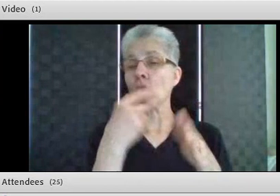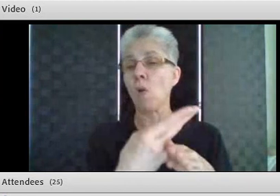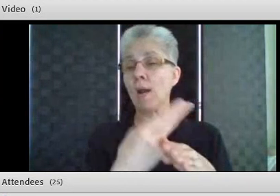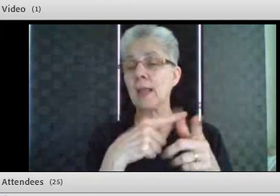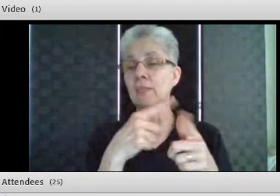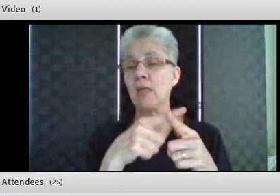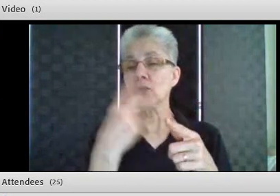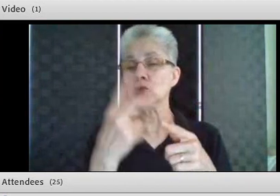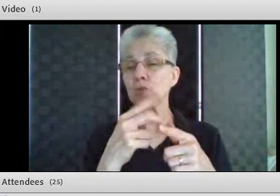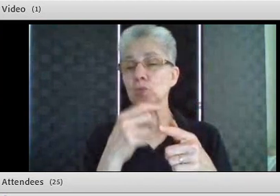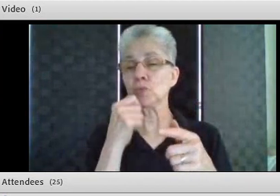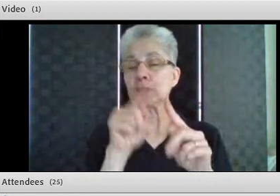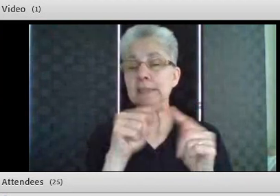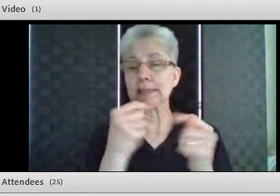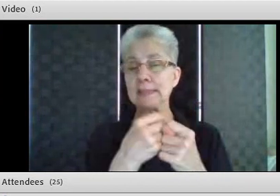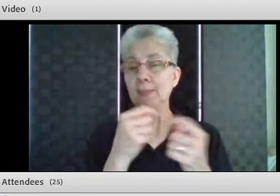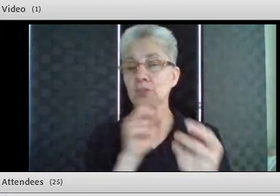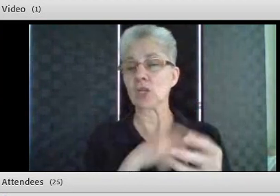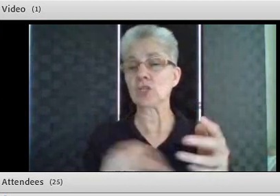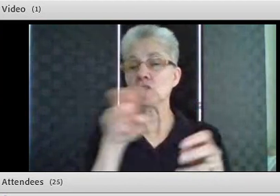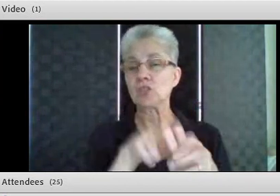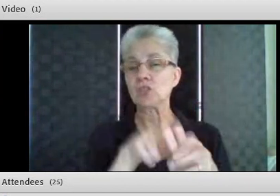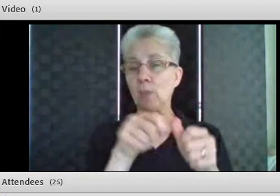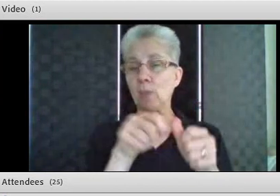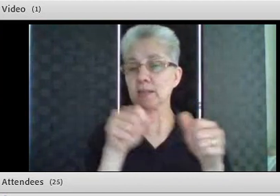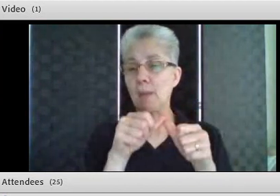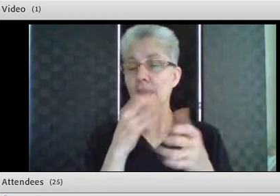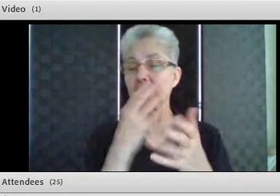and then two teams, I give them a letter that I call one out,